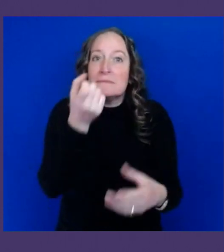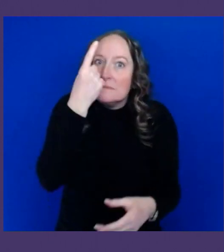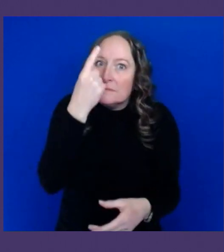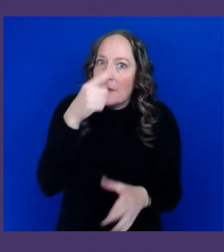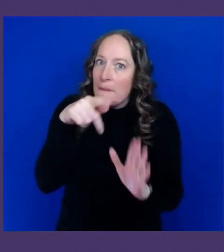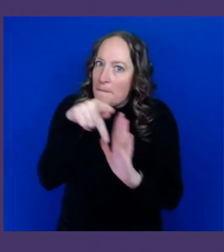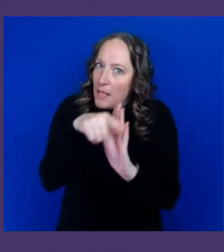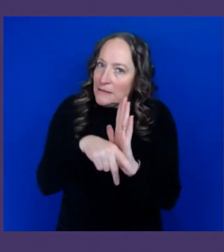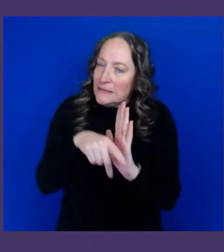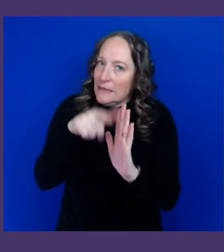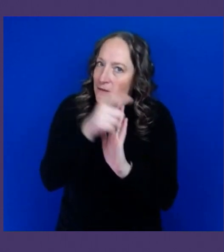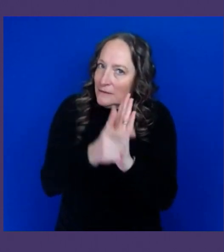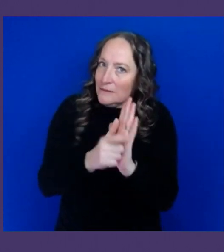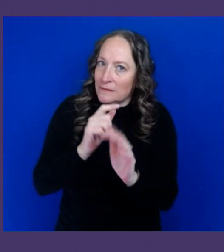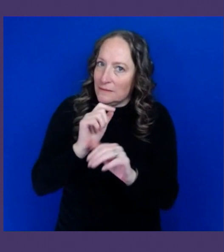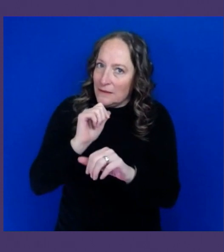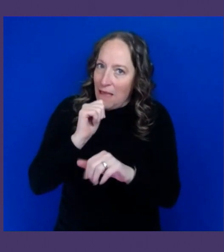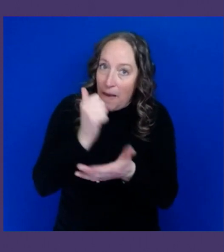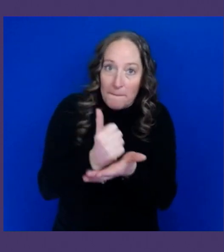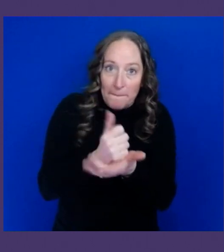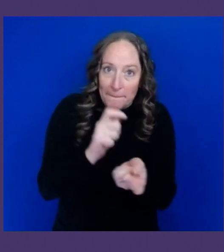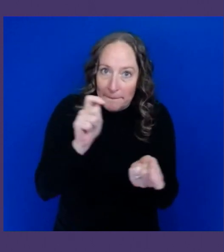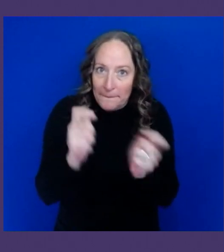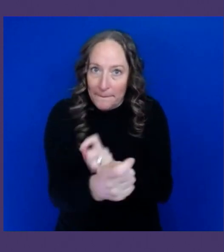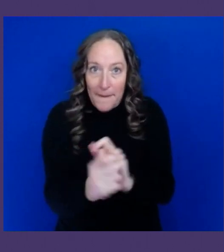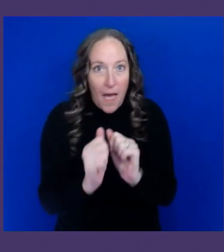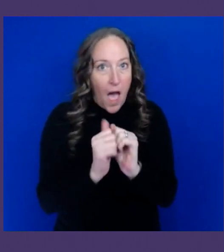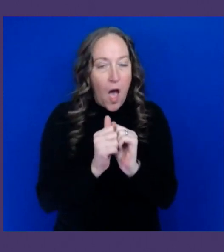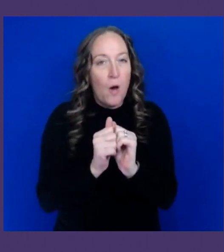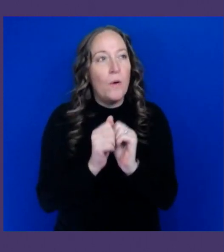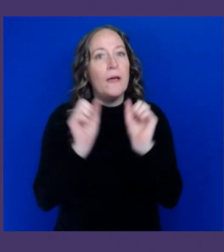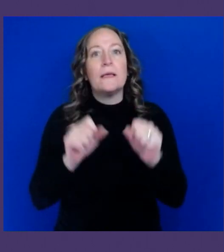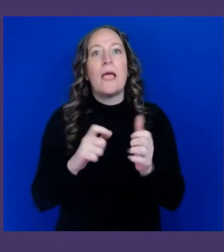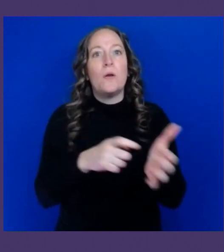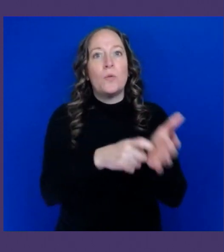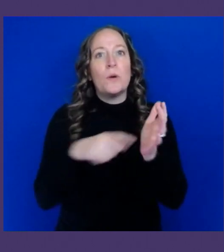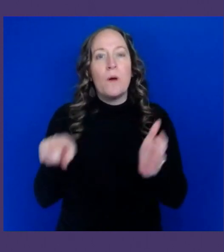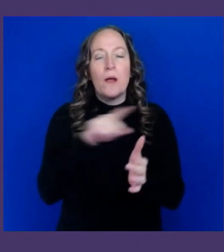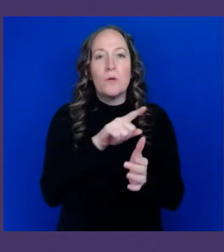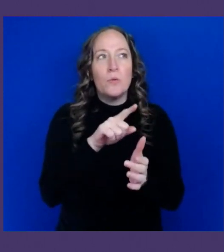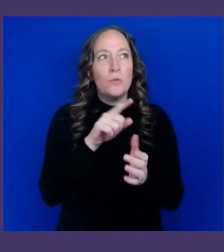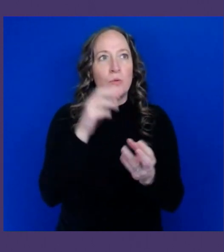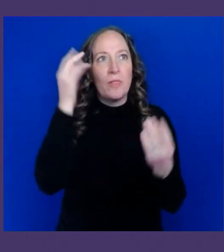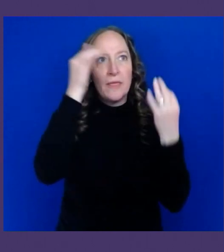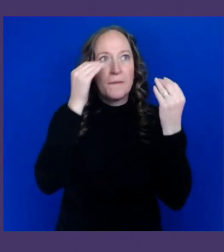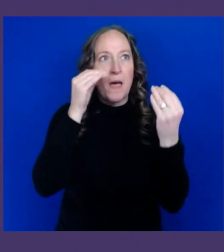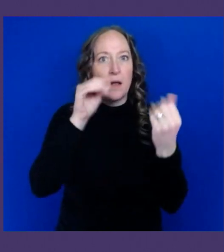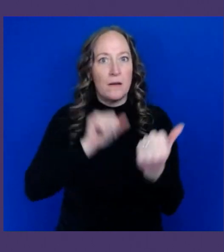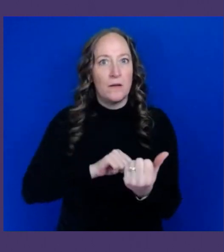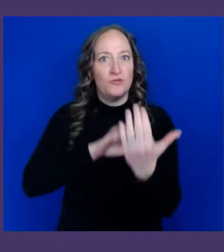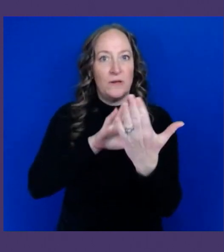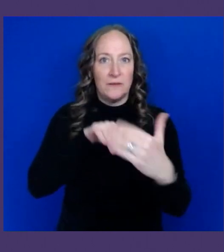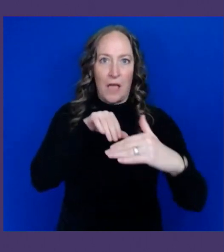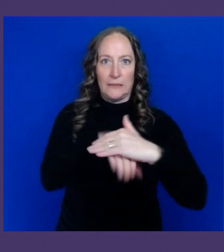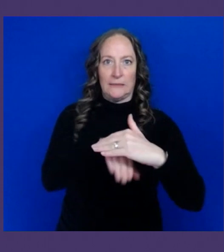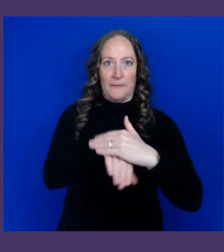It can help by requiring people to think about and address accessibility. Unless you have